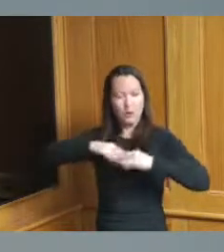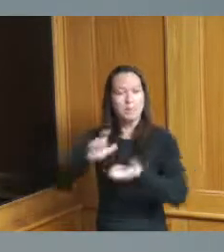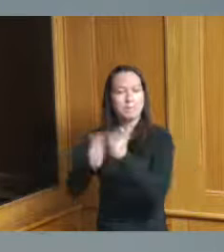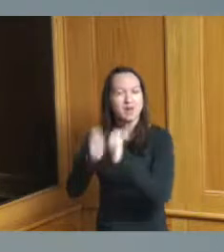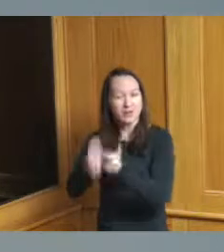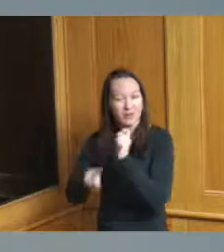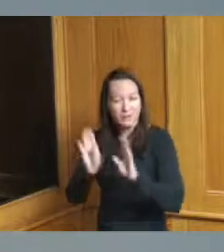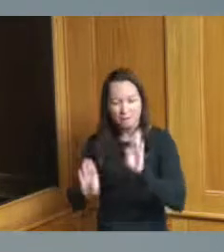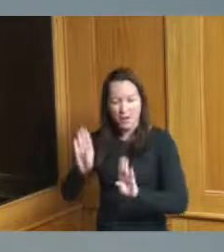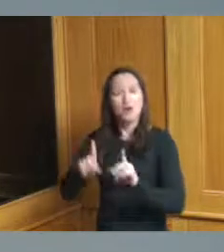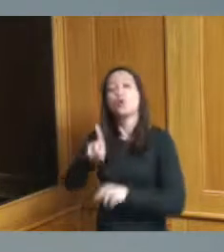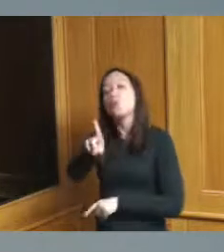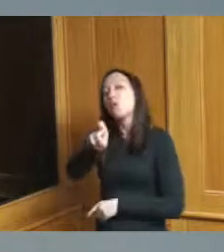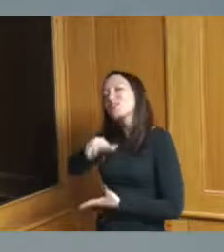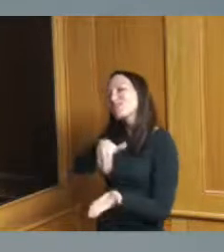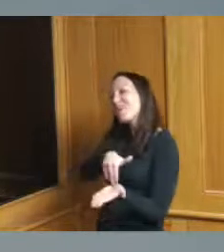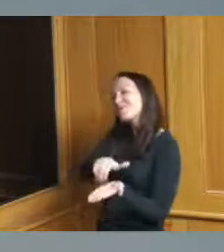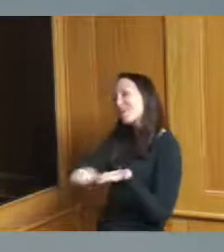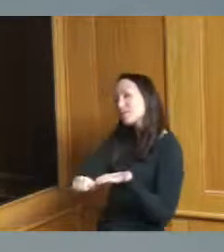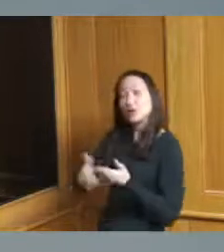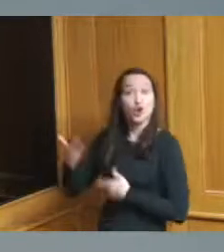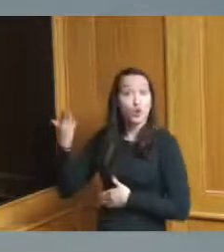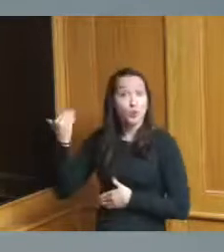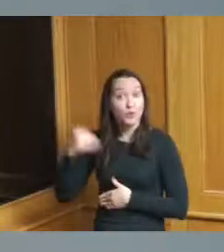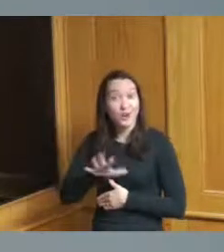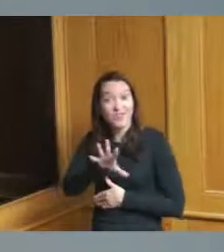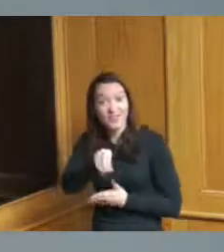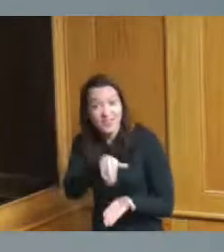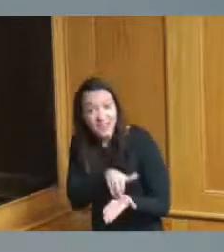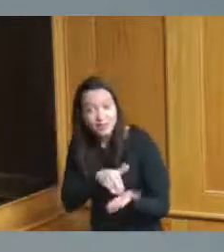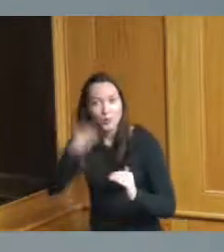up to a hundred thousand dollars where it was currently fifty thousand dollars